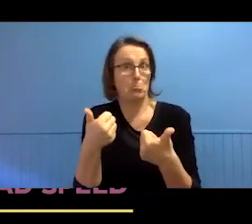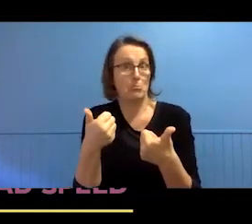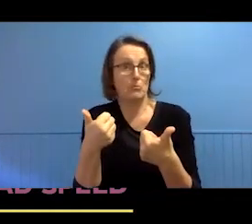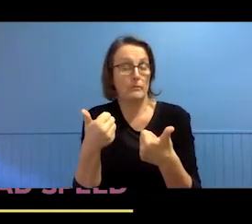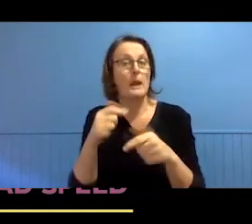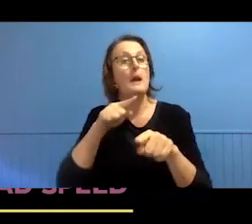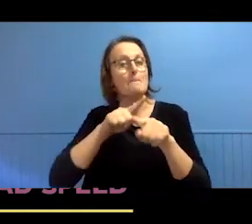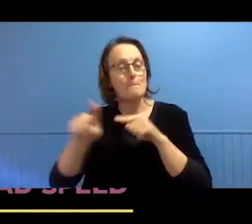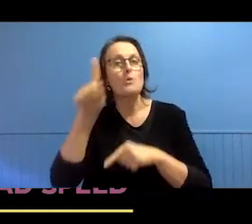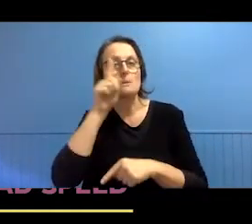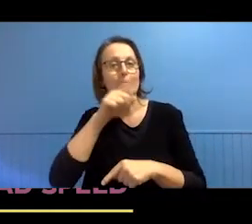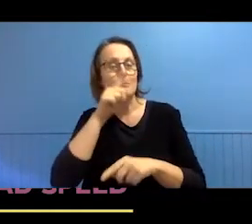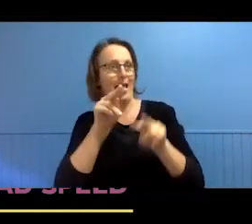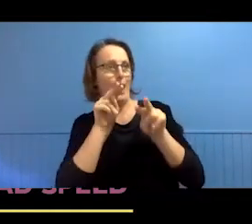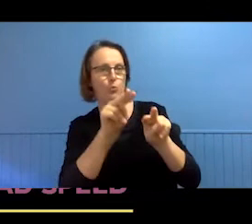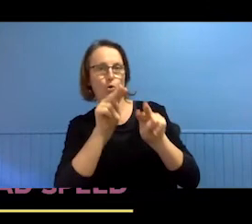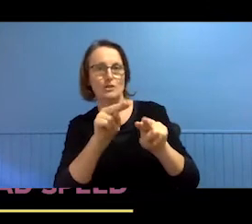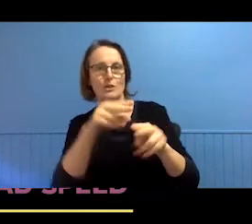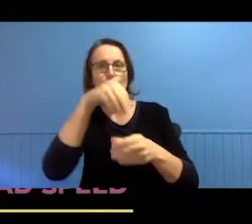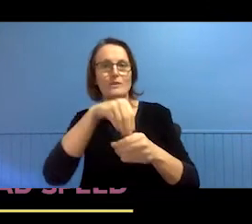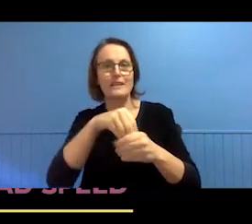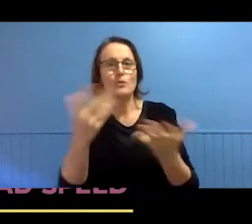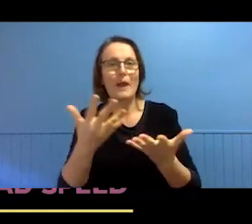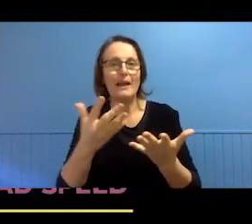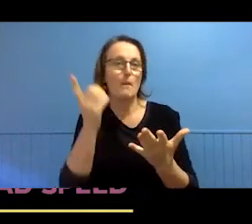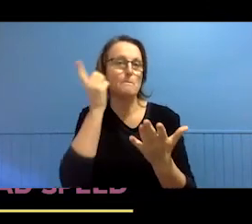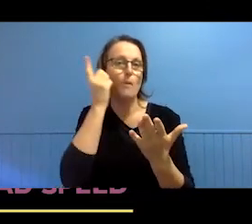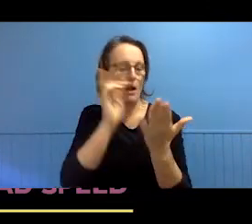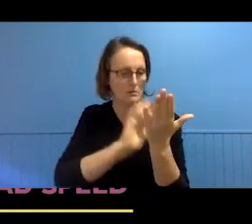viewing our content today on smartphones. That is the most widely